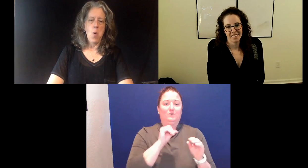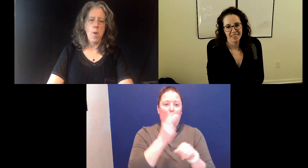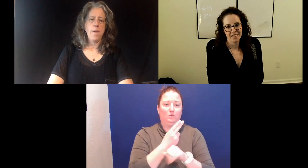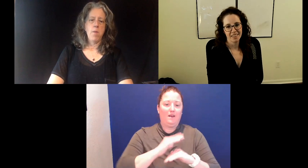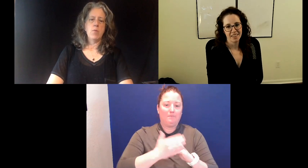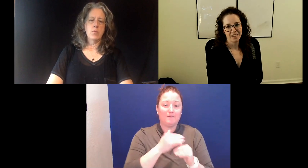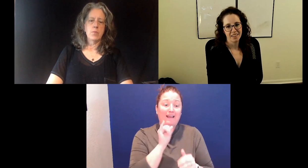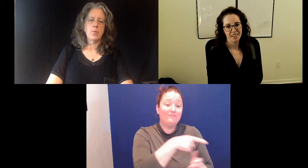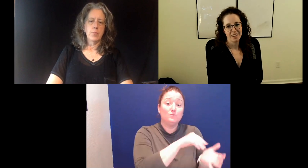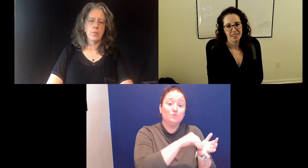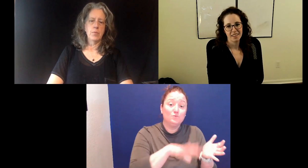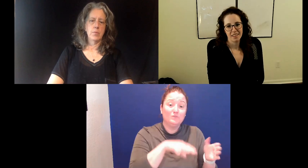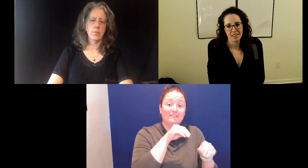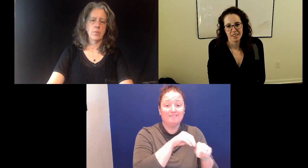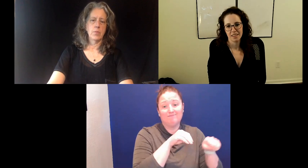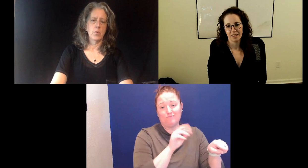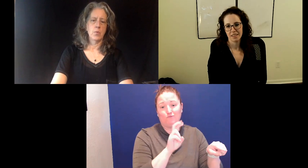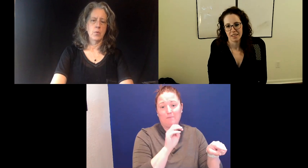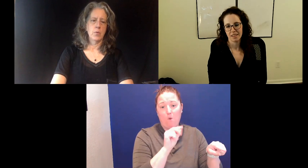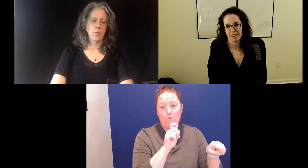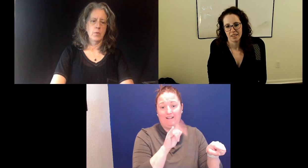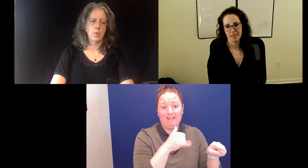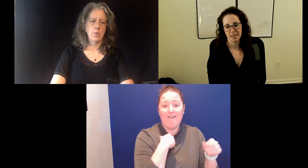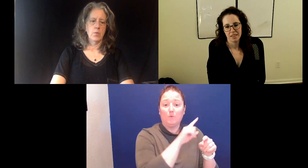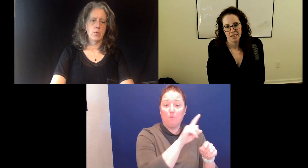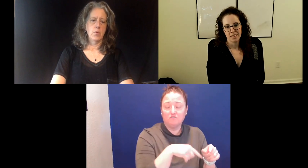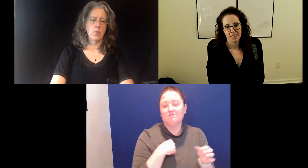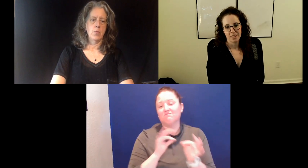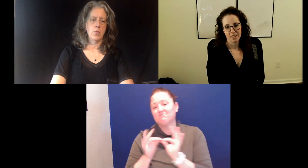the laptop excuse me so um if they're looking at me i'm not gonna use a laptop but if like those